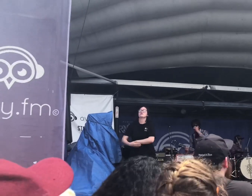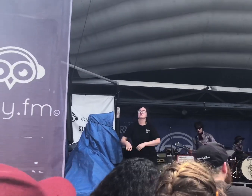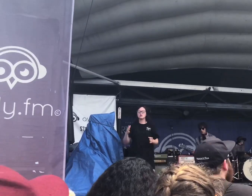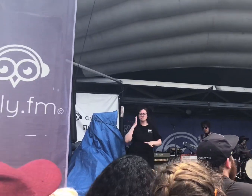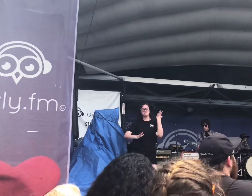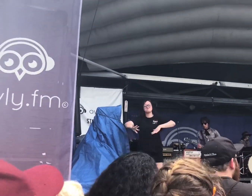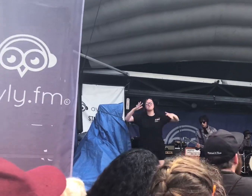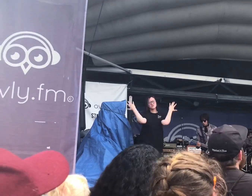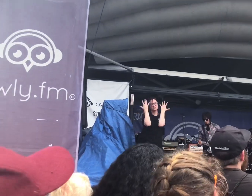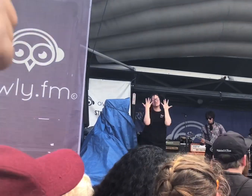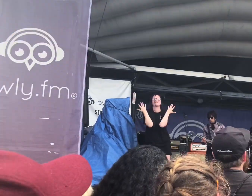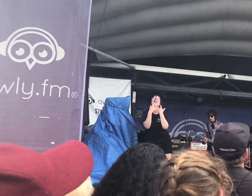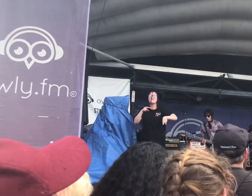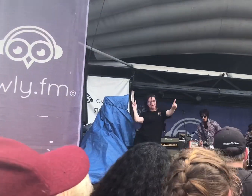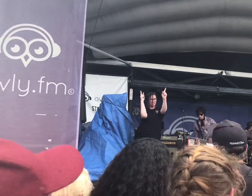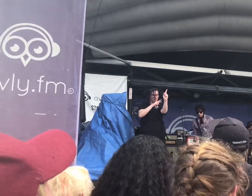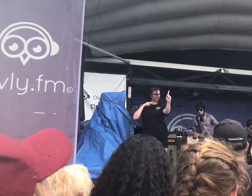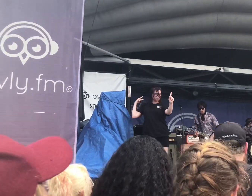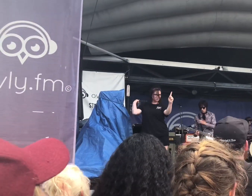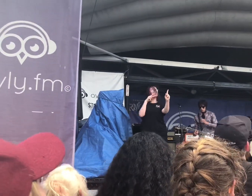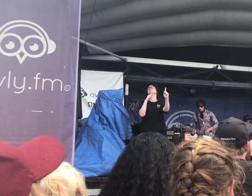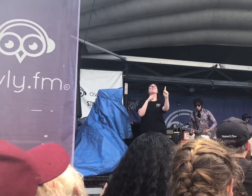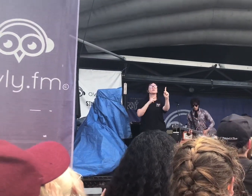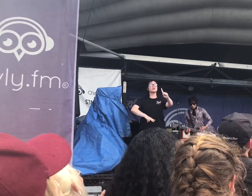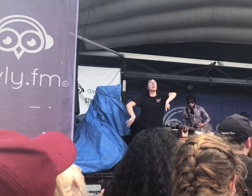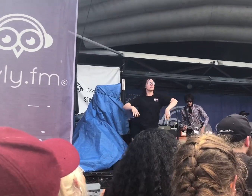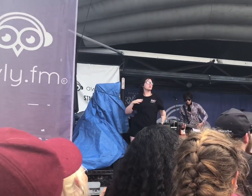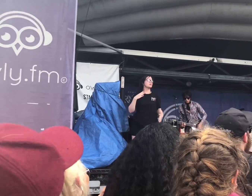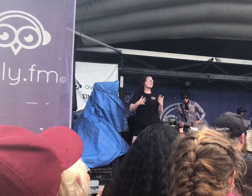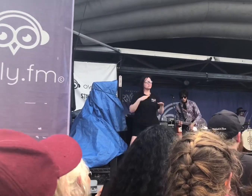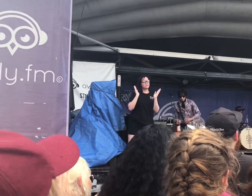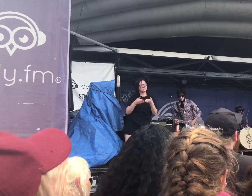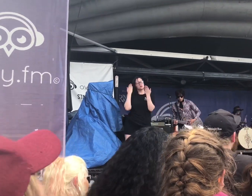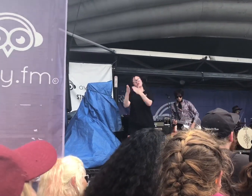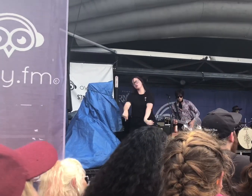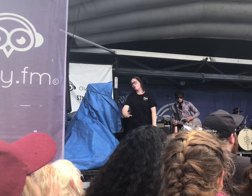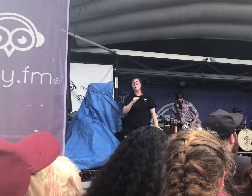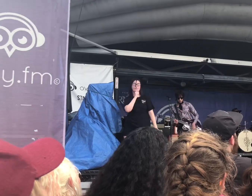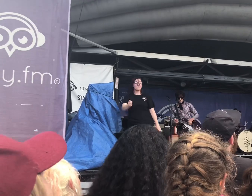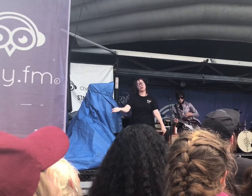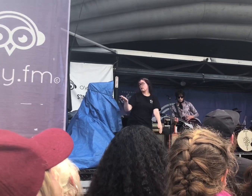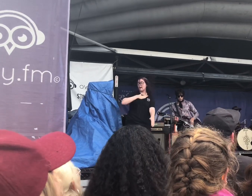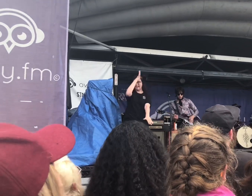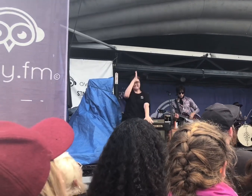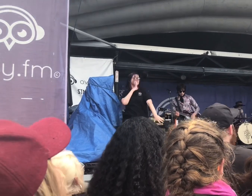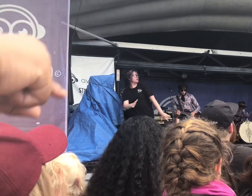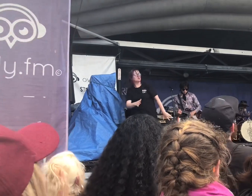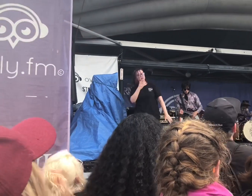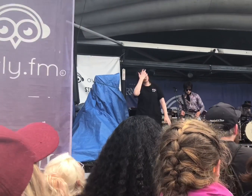So darken your clothes or strike a violent pose Maybe they'll leave you alone But not me